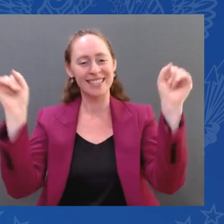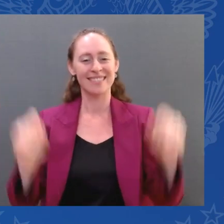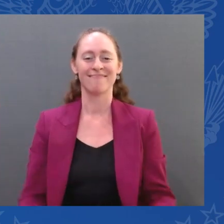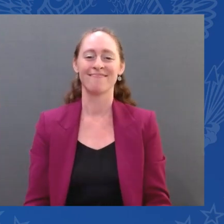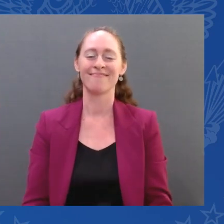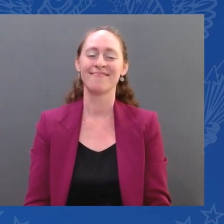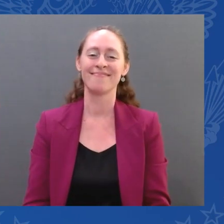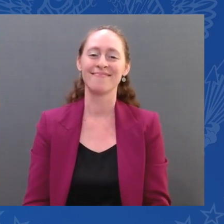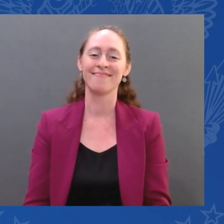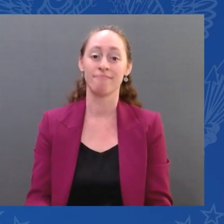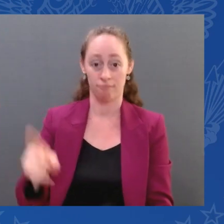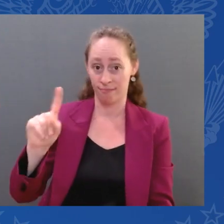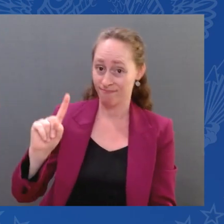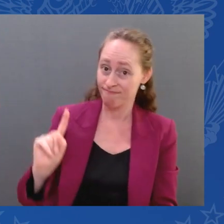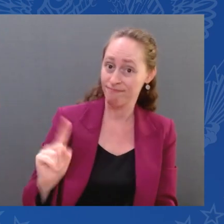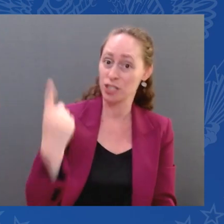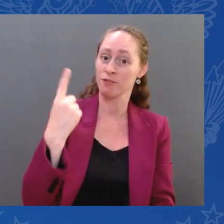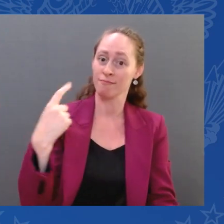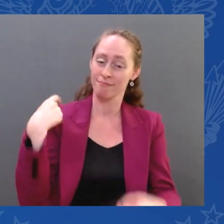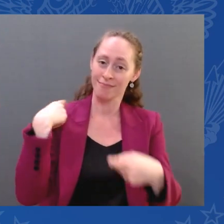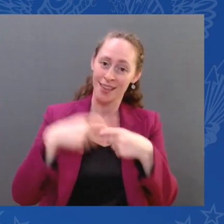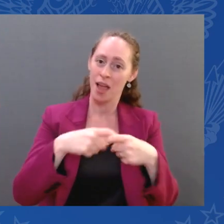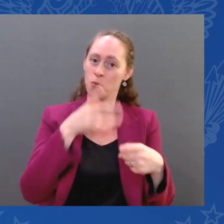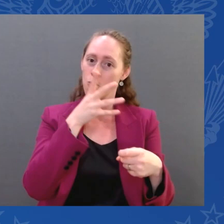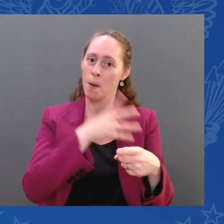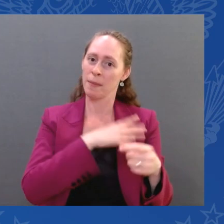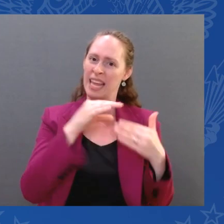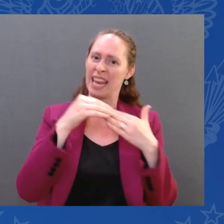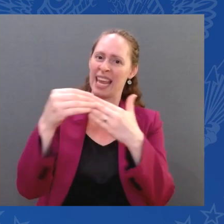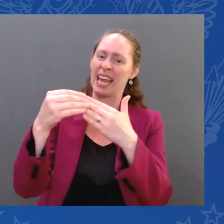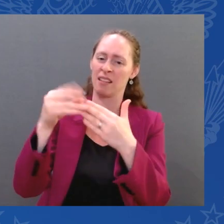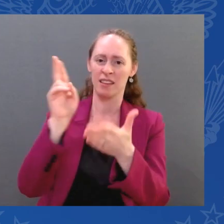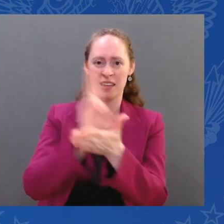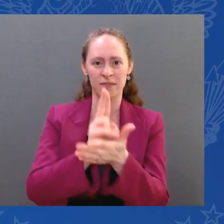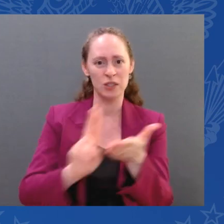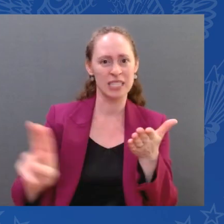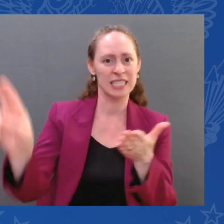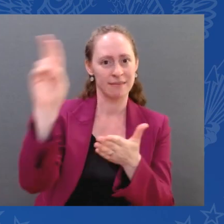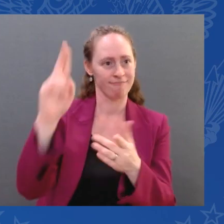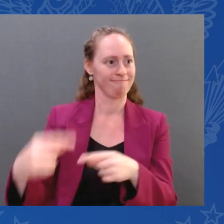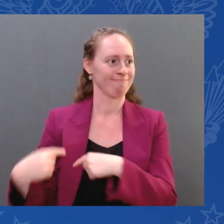Believing education is the cornerstone of our democracy. She created a culture of excellence affirmation